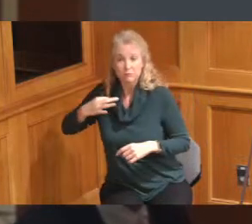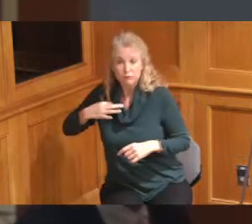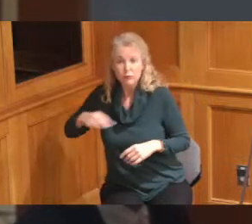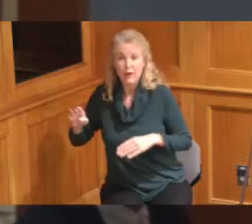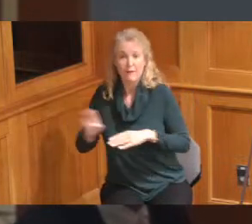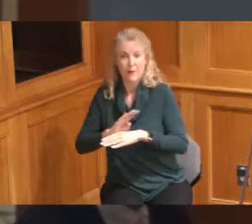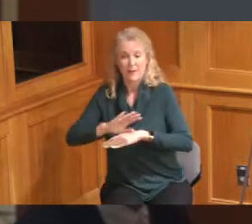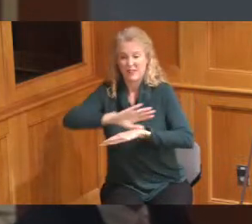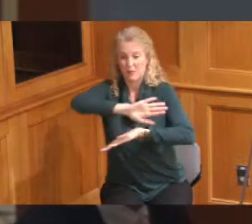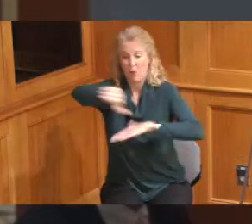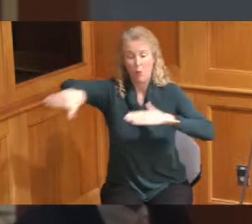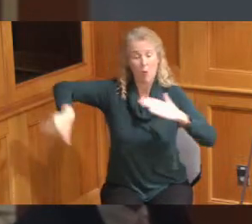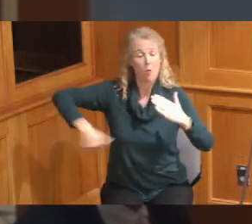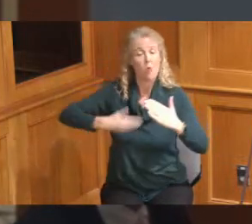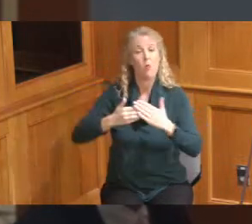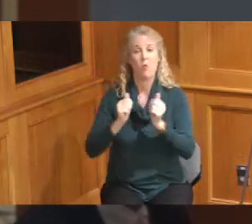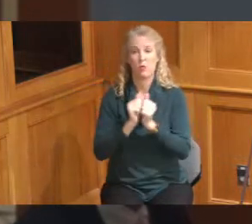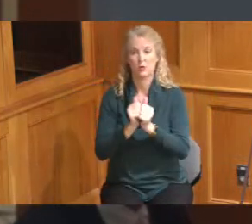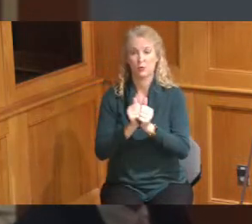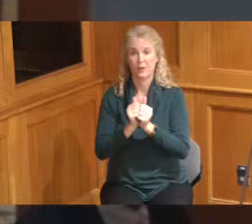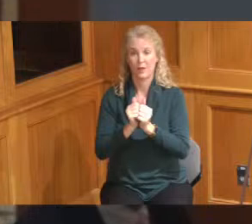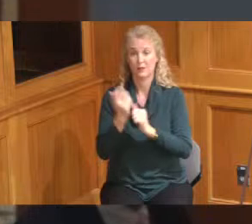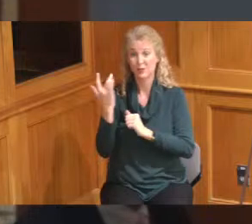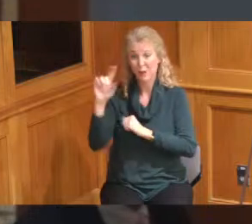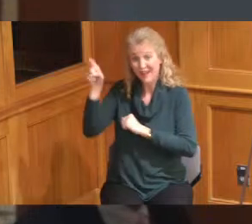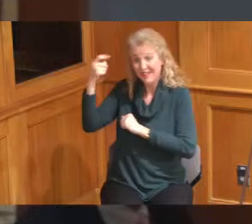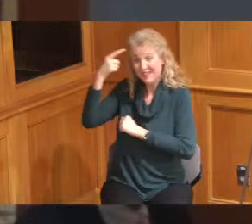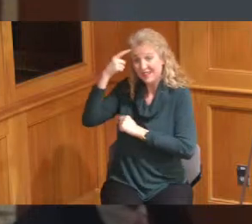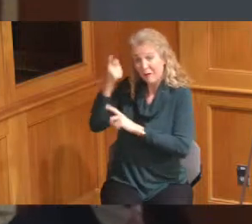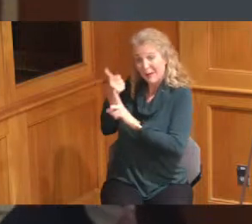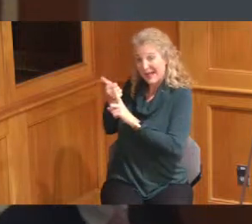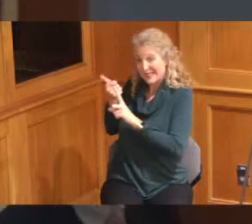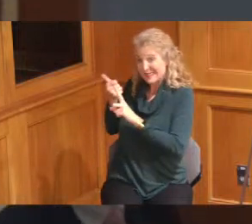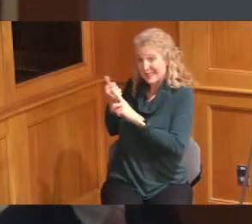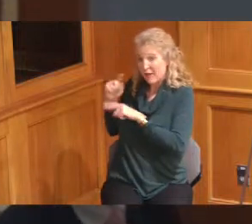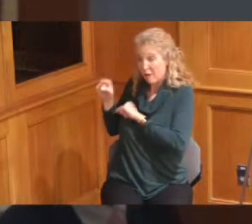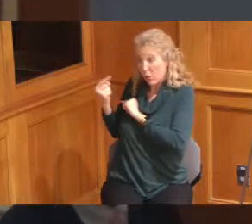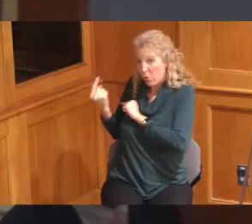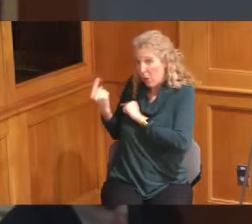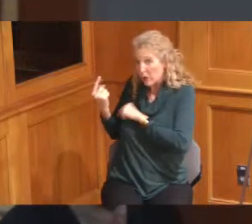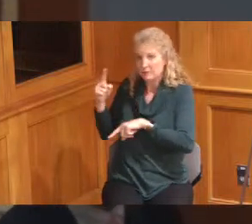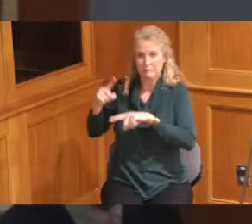swath of resources because government in and of itself is not set up to manage and complete Total